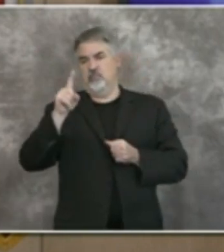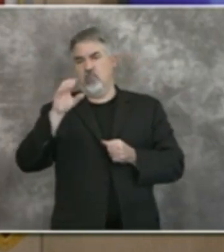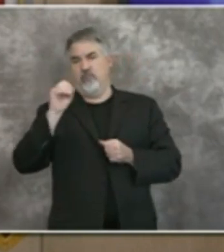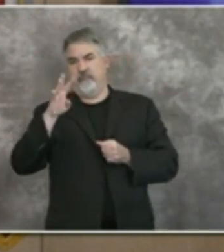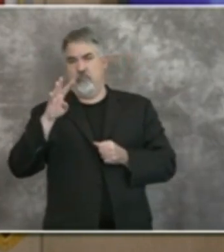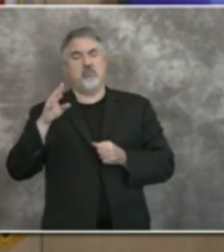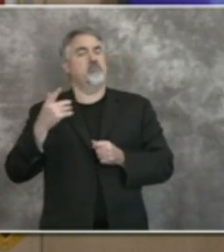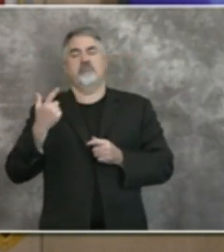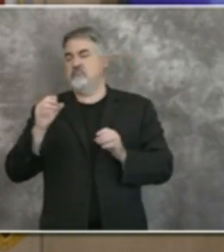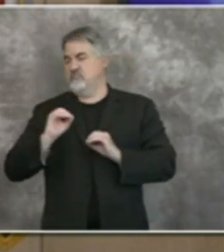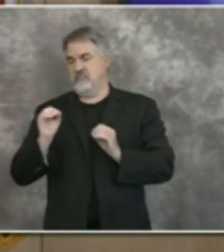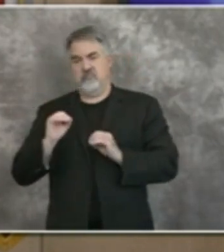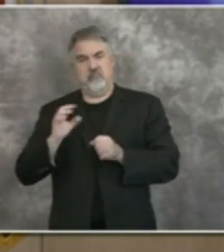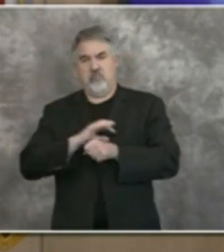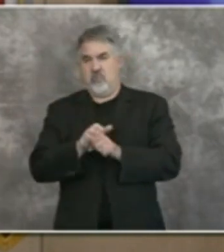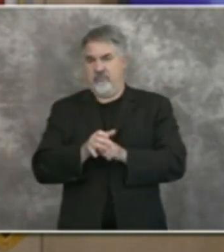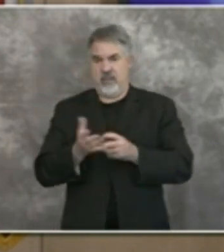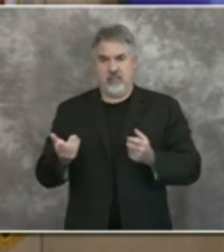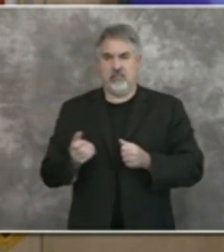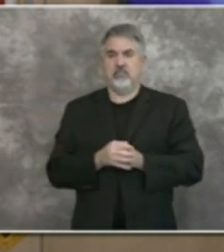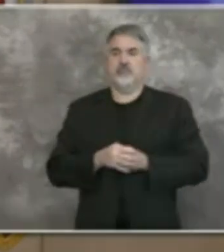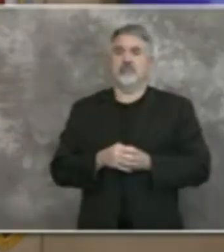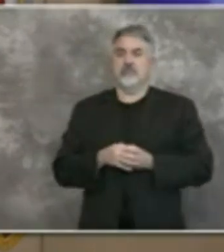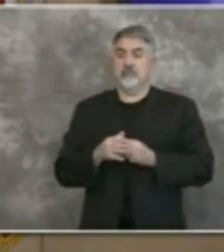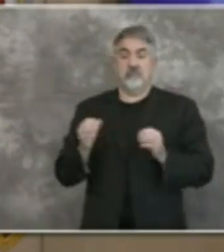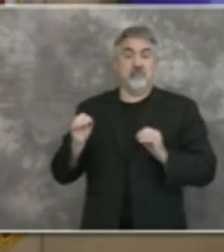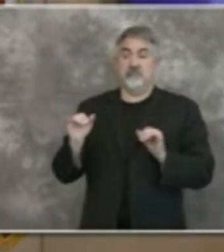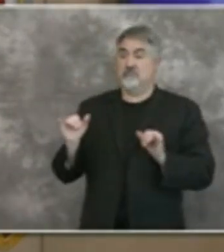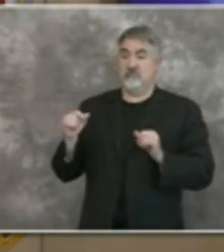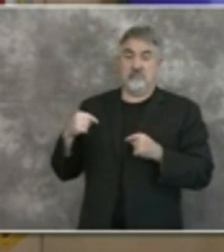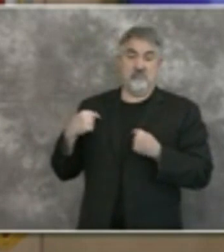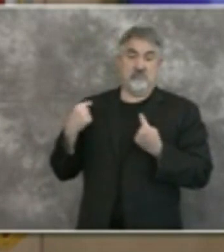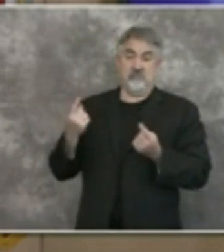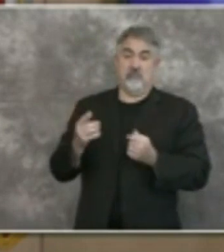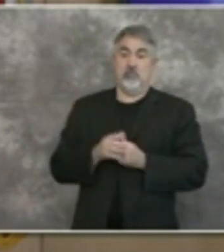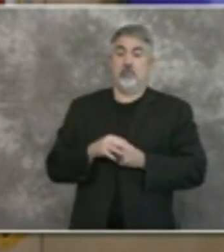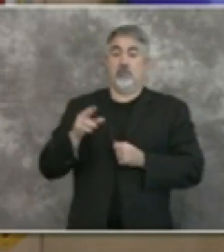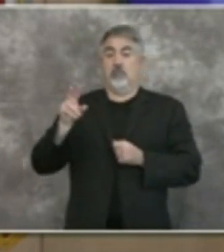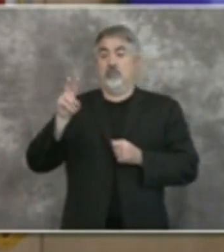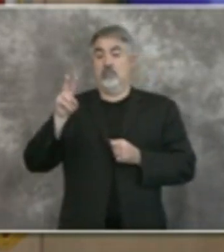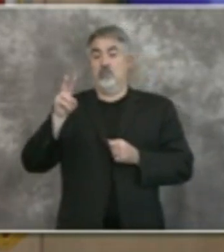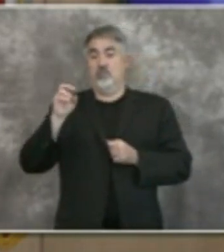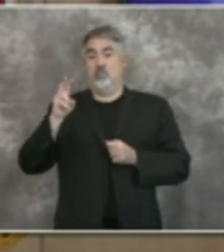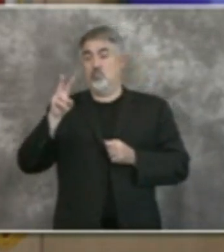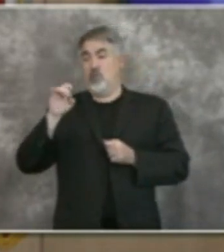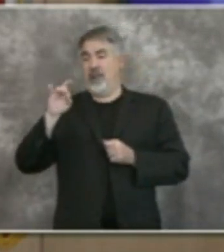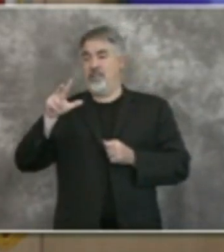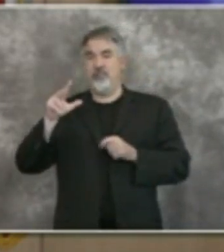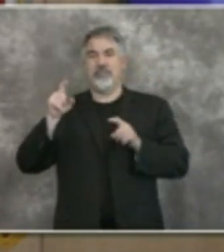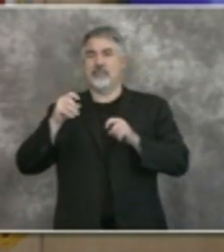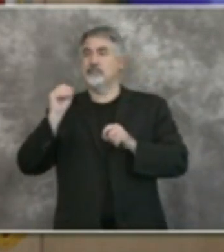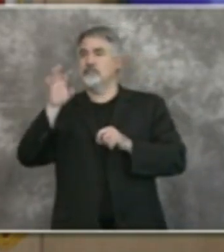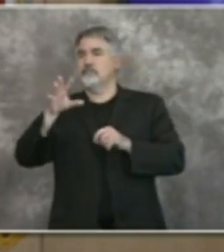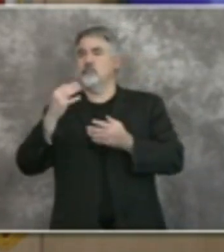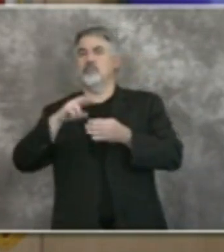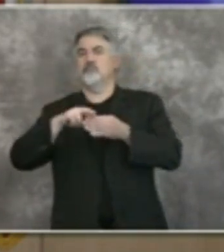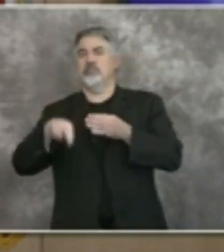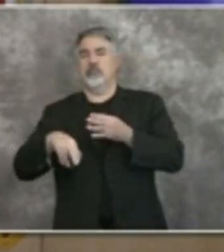STILL PENDING THE ADDITIONAL RESULTS. BUT WE'VE HAD 1104 NEGATIVE TEST. STILL ONLY THE